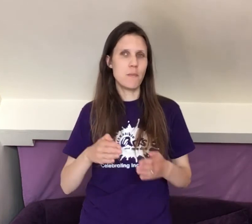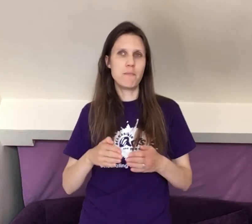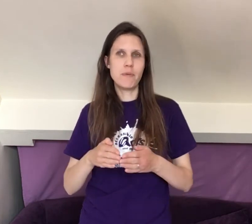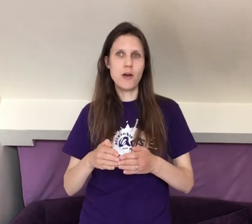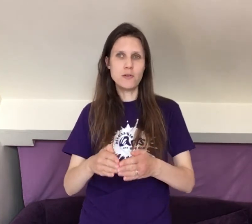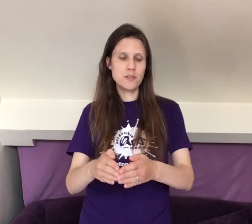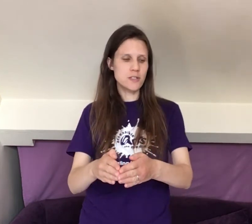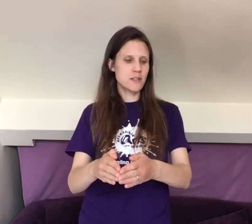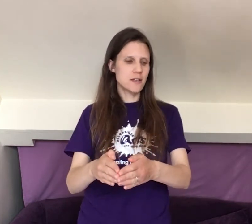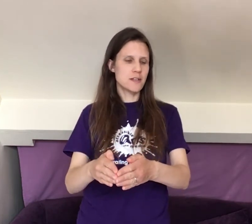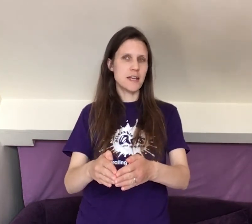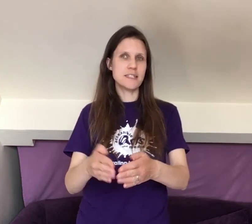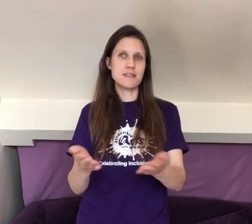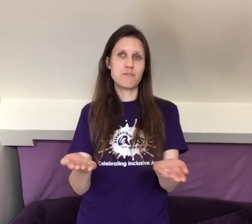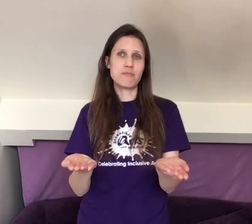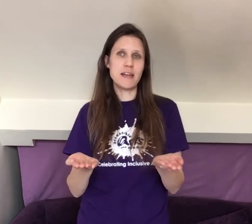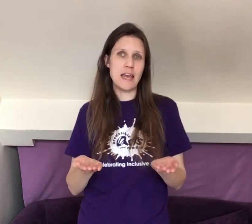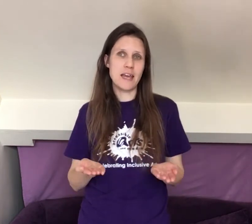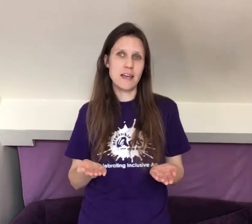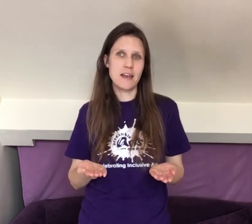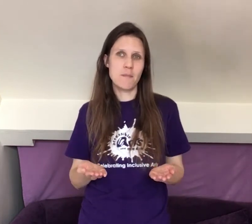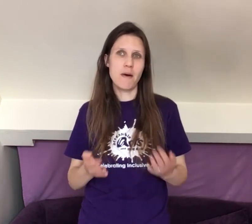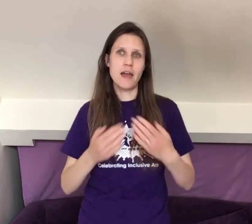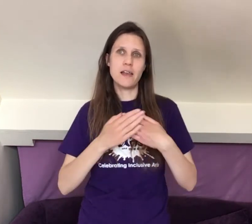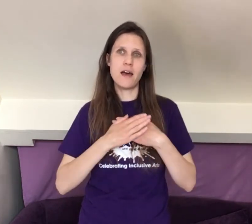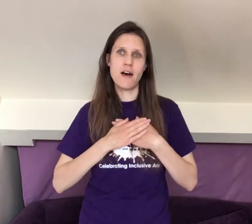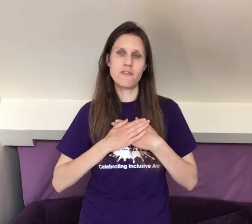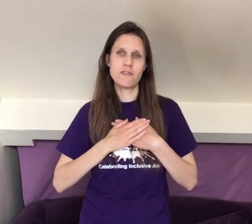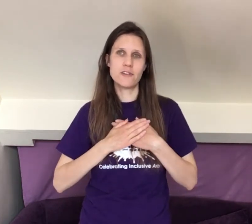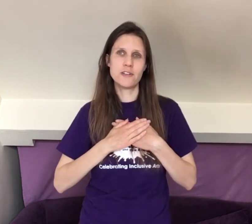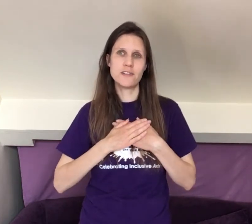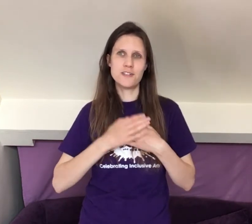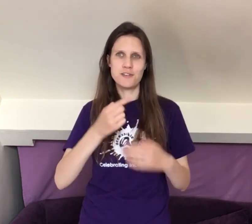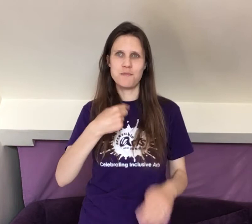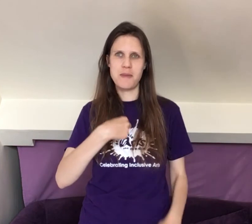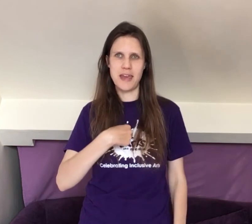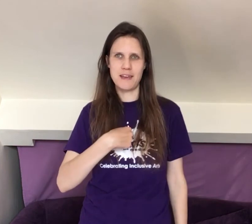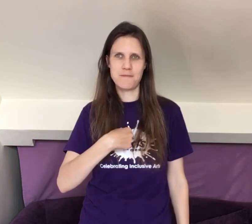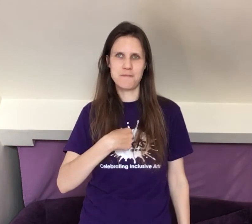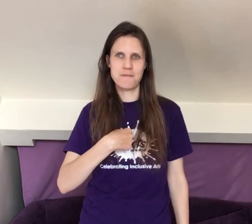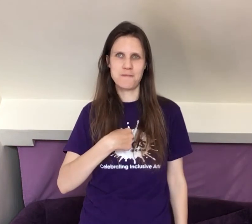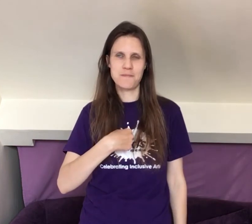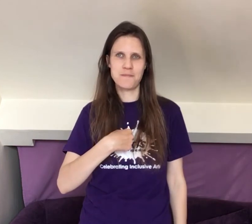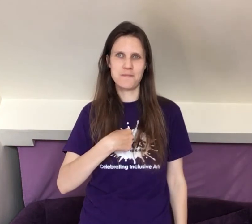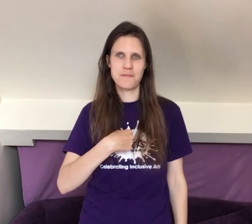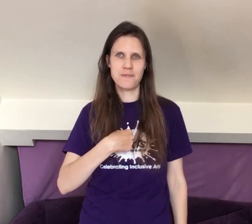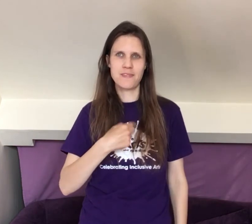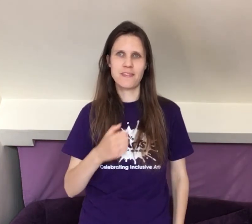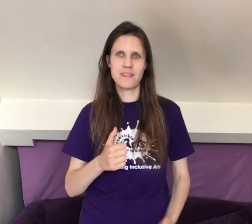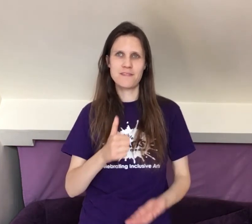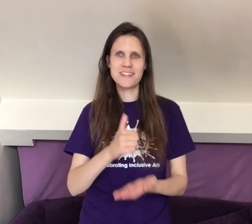The boat that is bringing my love to me.